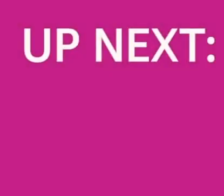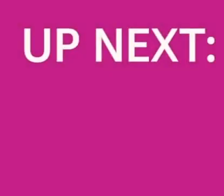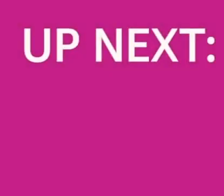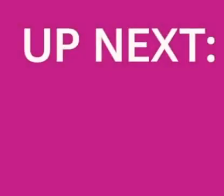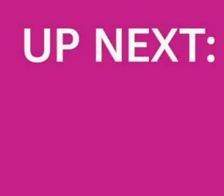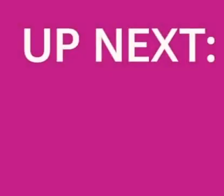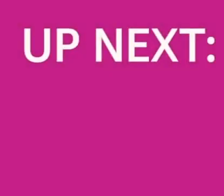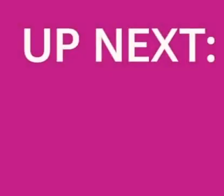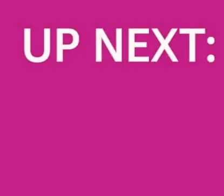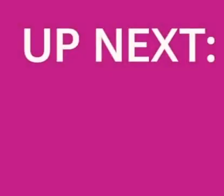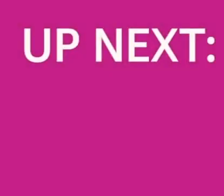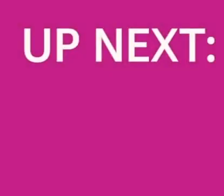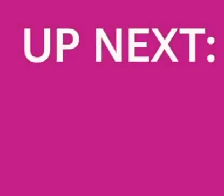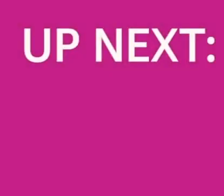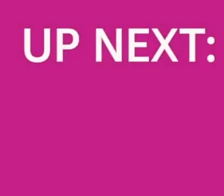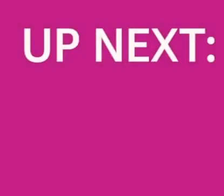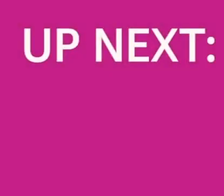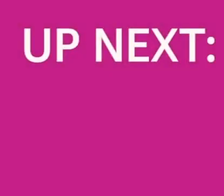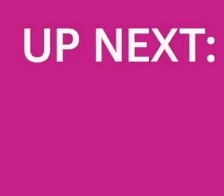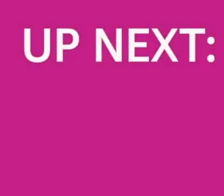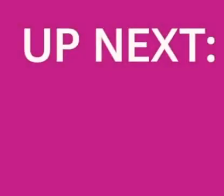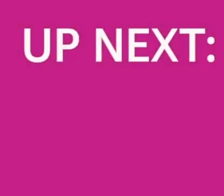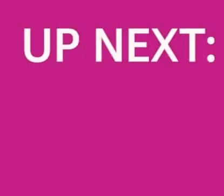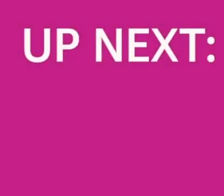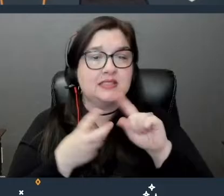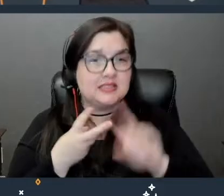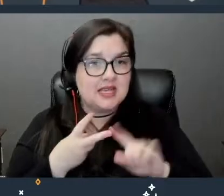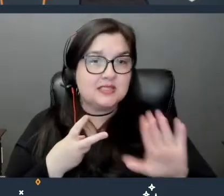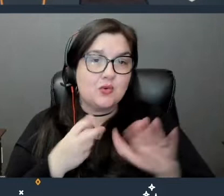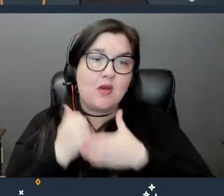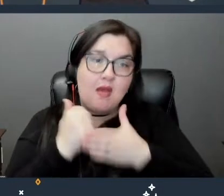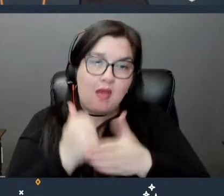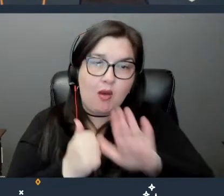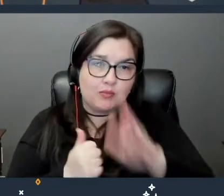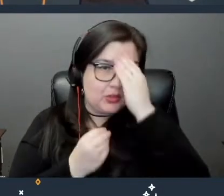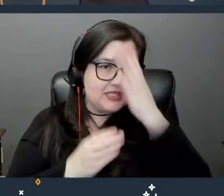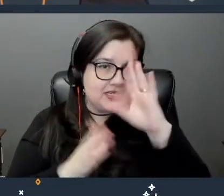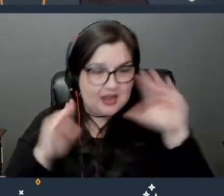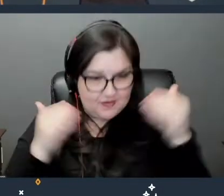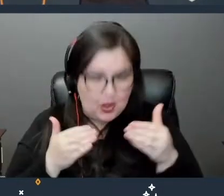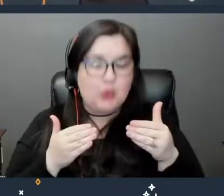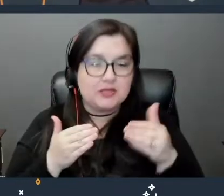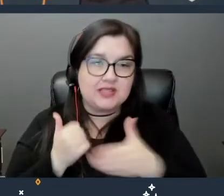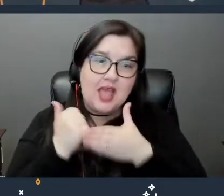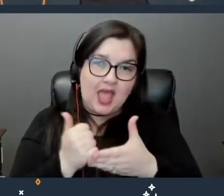to improve your organization's data-driven posture to help better prepare you and your organization for the future